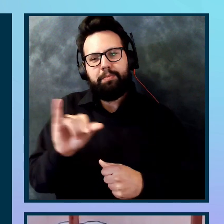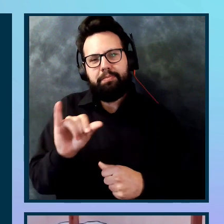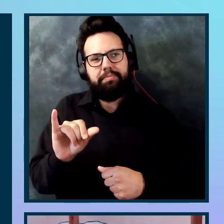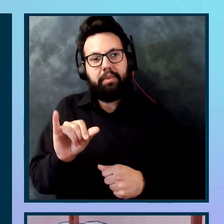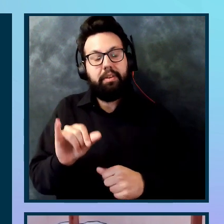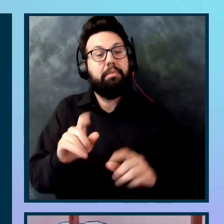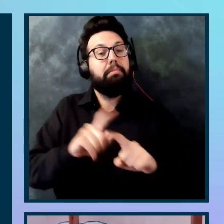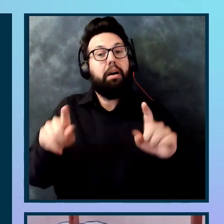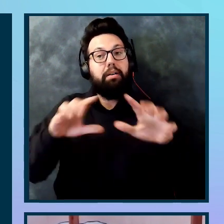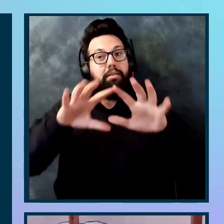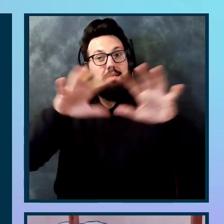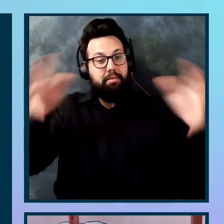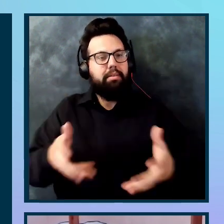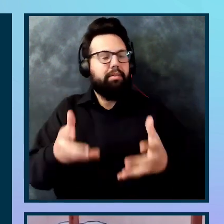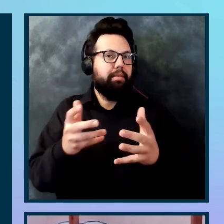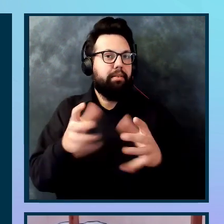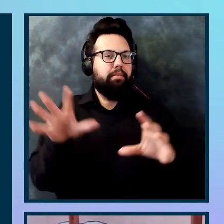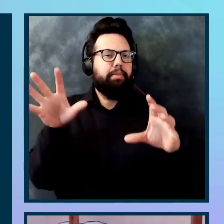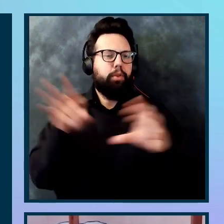of getting accessibility right, but it's not the entire answer,